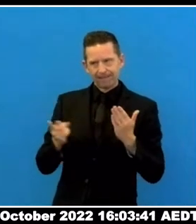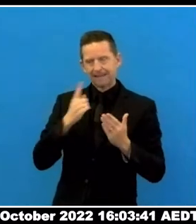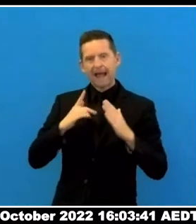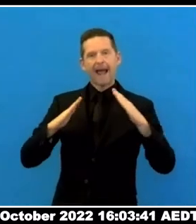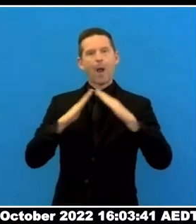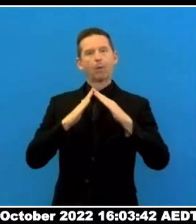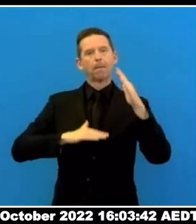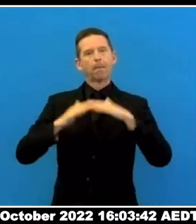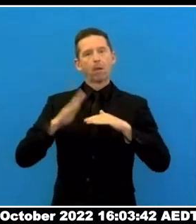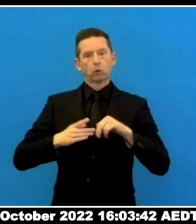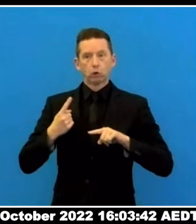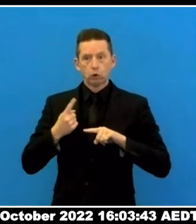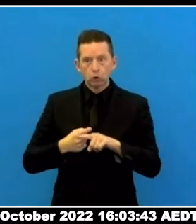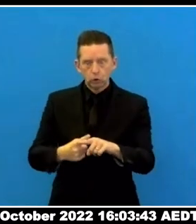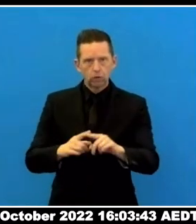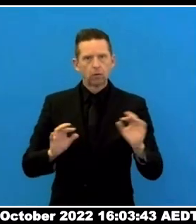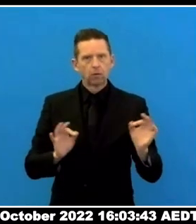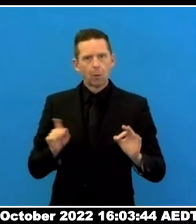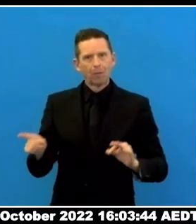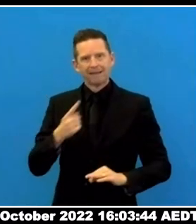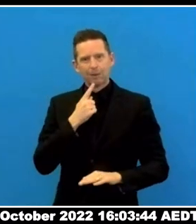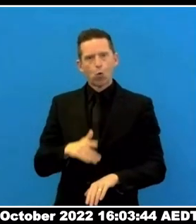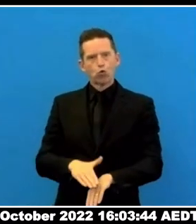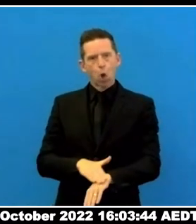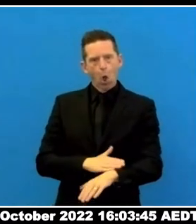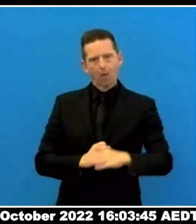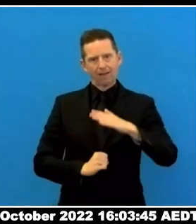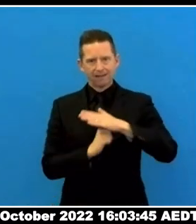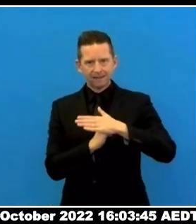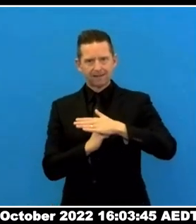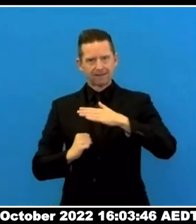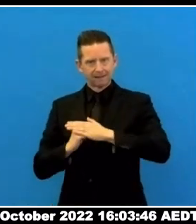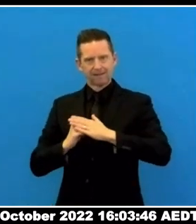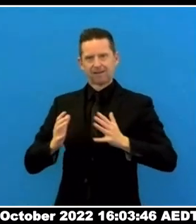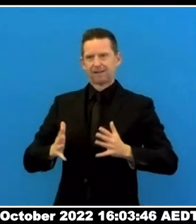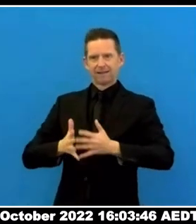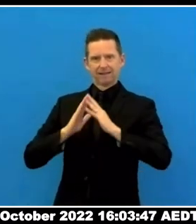So, what would be the important matters now to help the community?